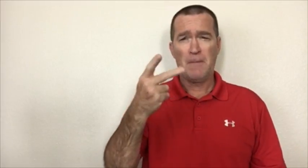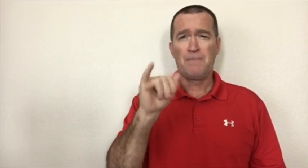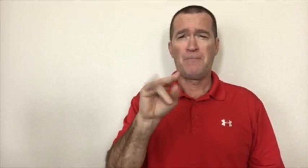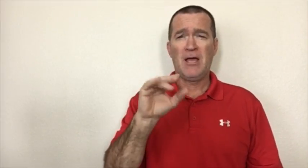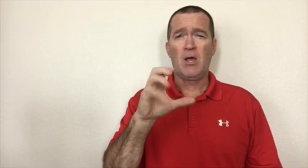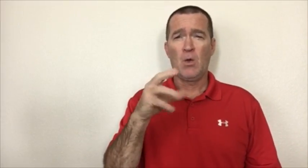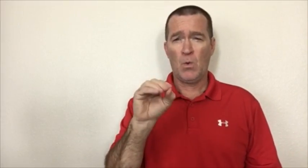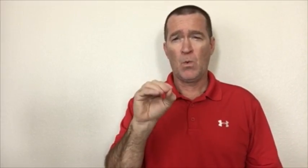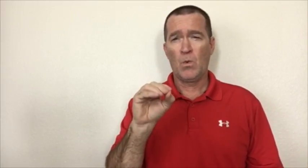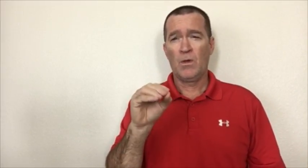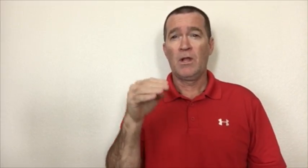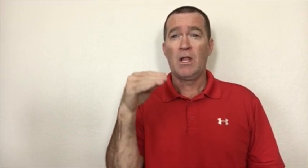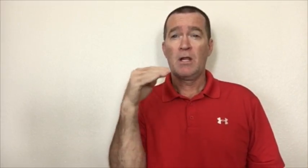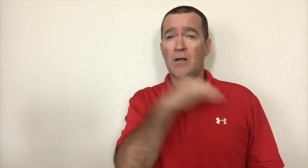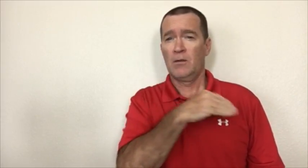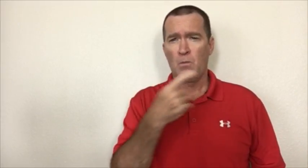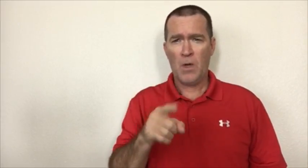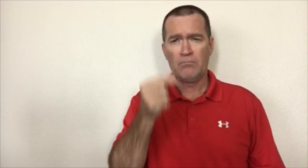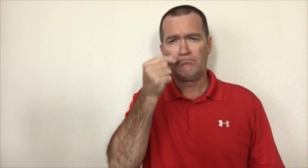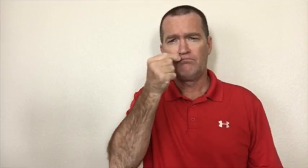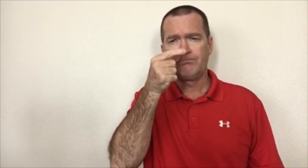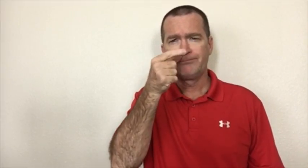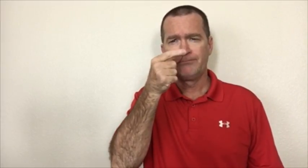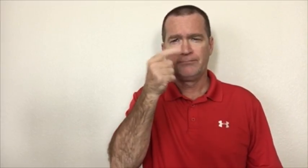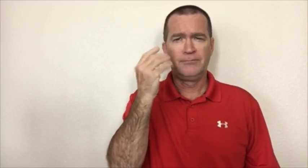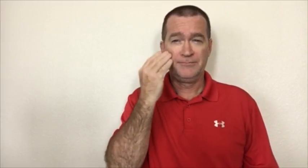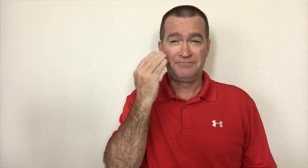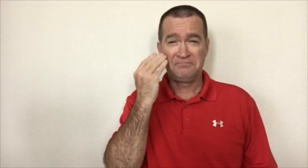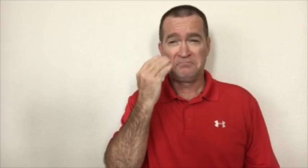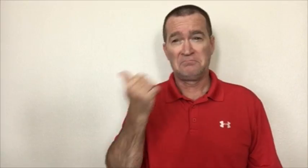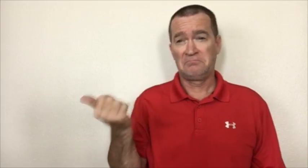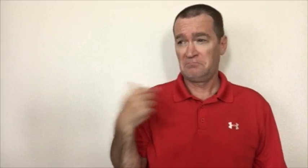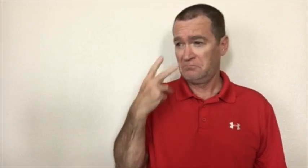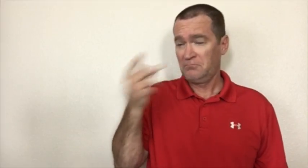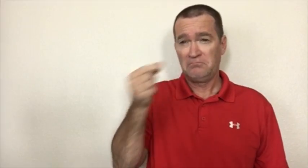of them. You know Pinocchio, what happens when Pinocchio lies